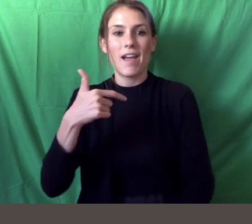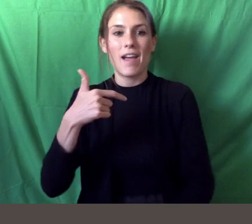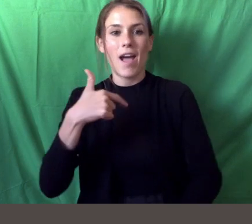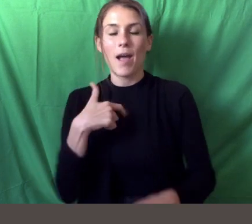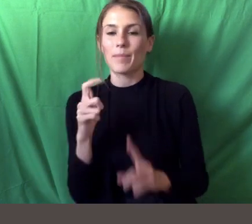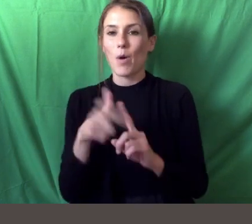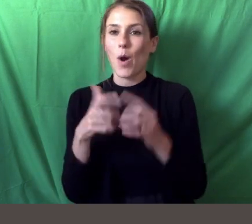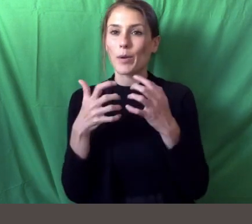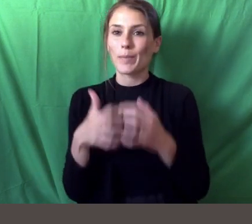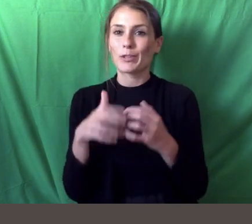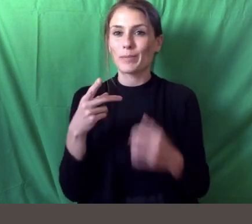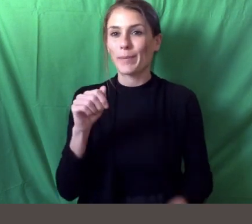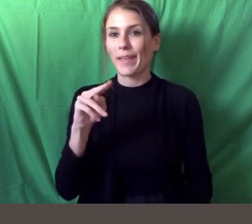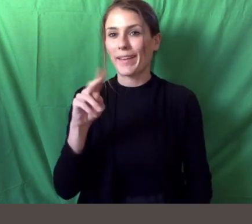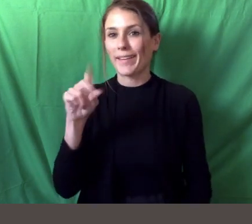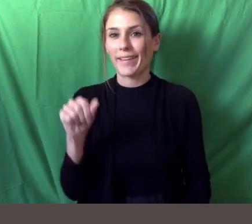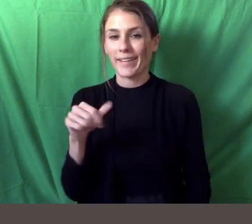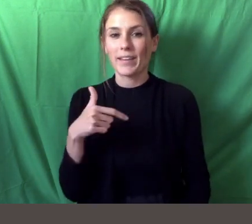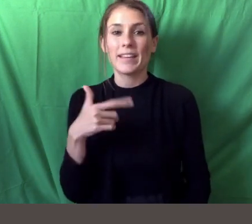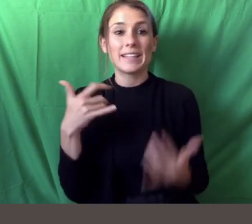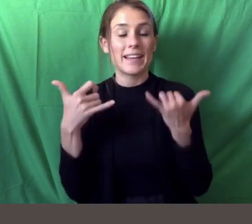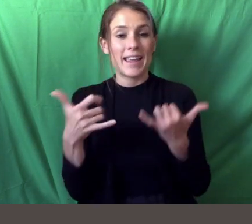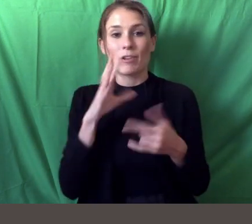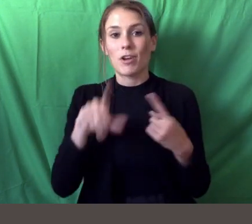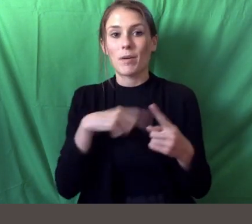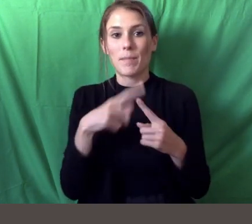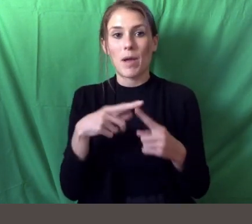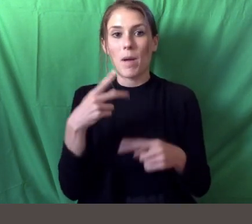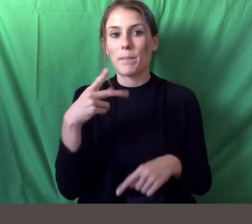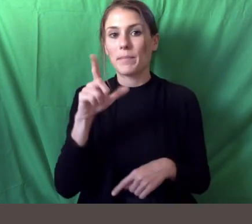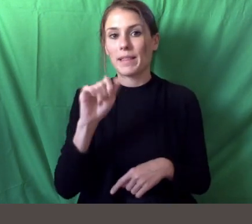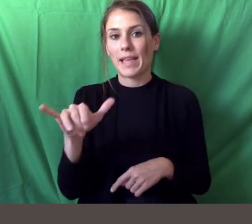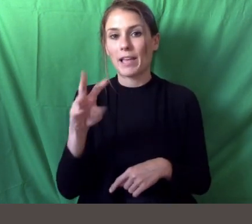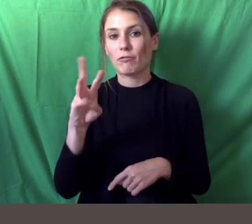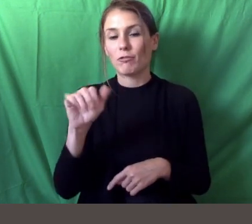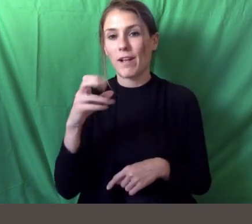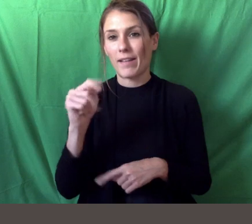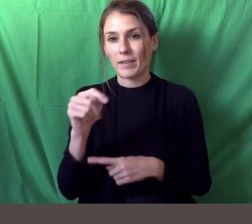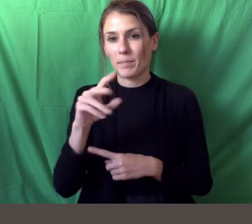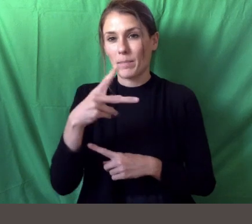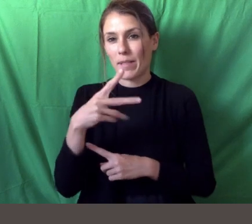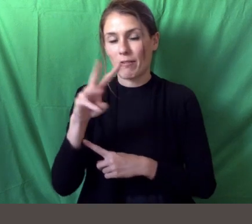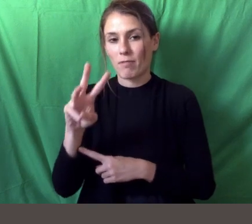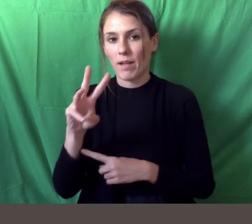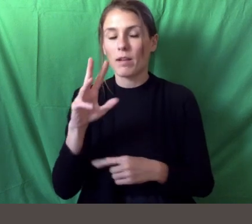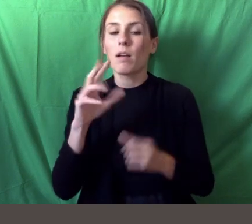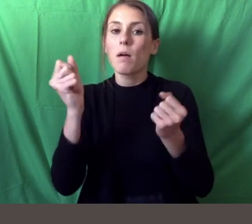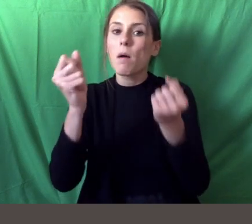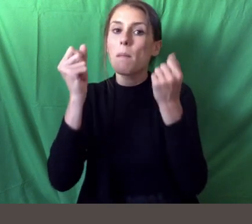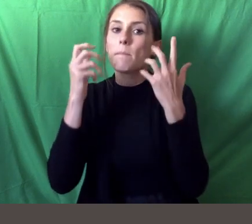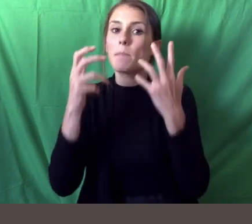Today, let's talk about PlayWright. Modern web apps are incredibly rich in features,